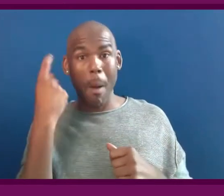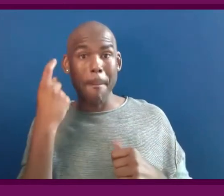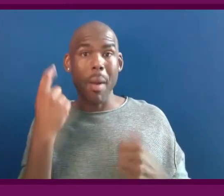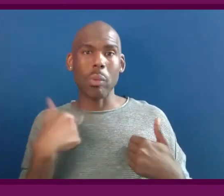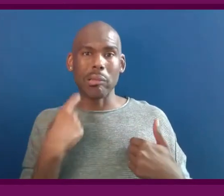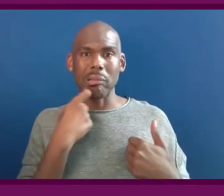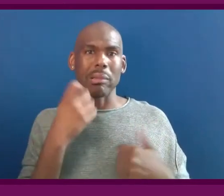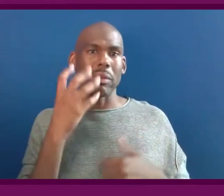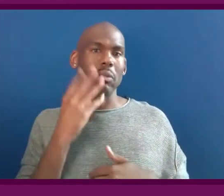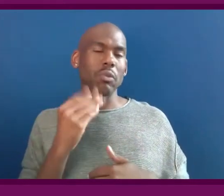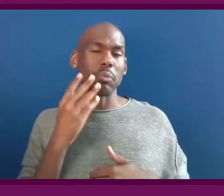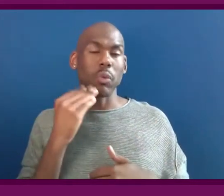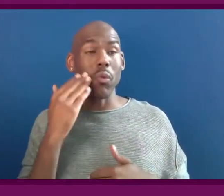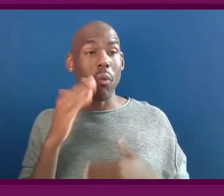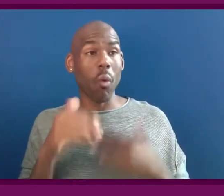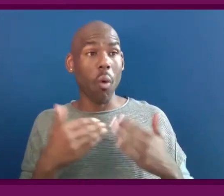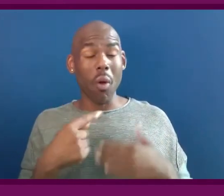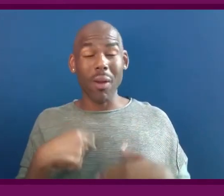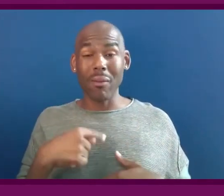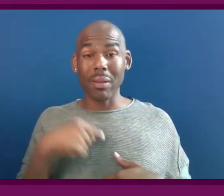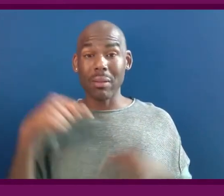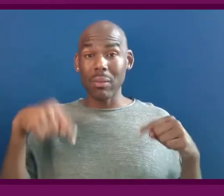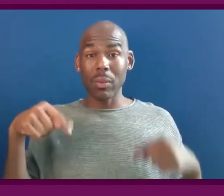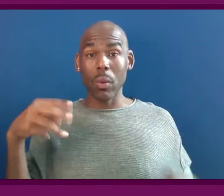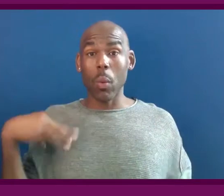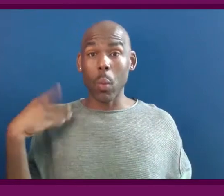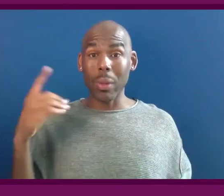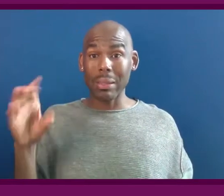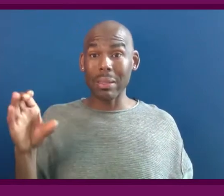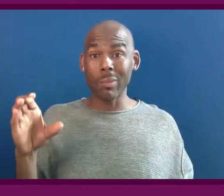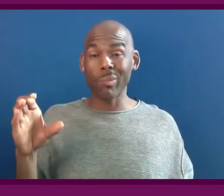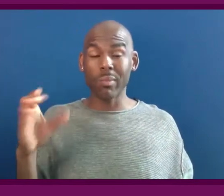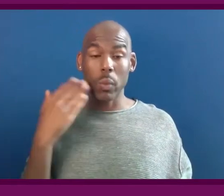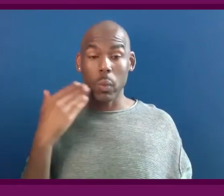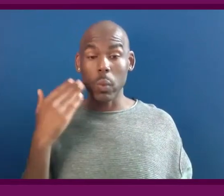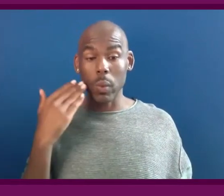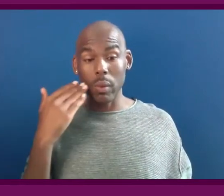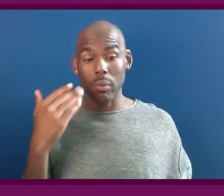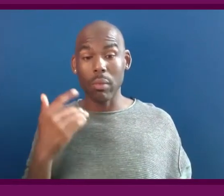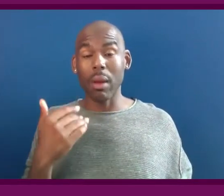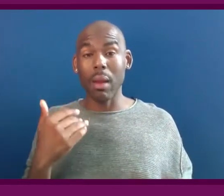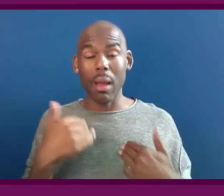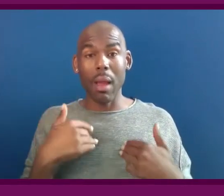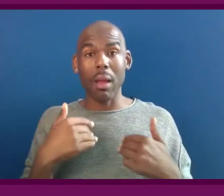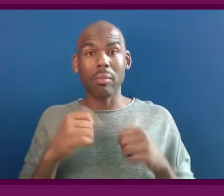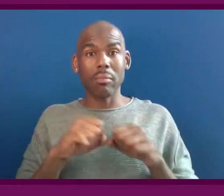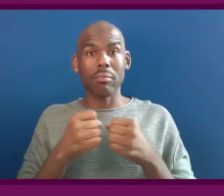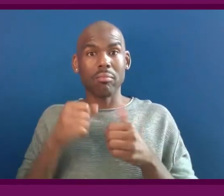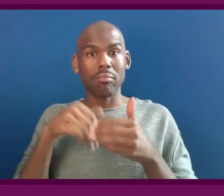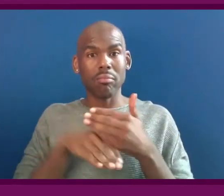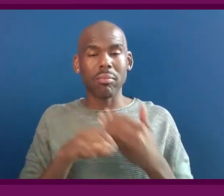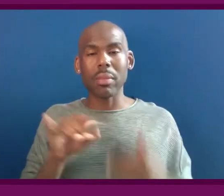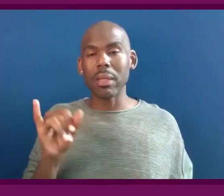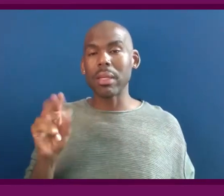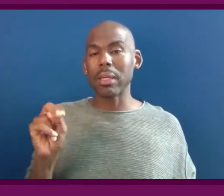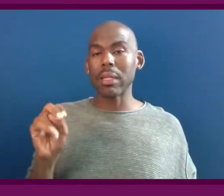For all of us, particularly here in D.C., there was an insurgence. Nobody wants to talk about that.